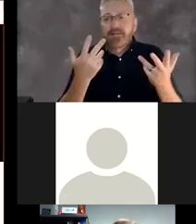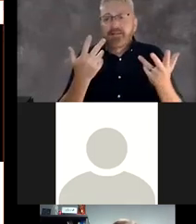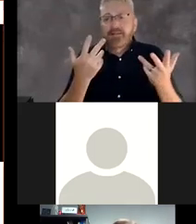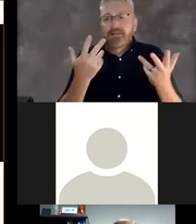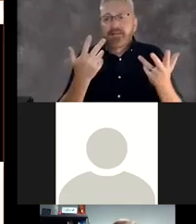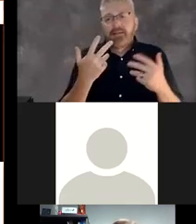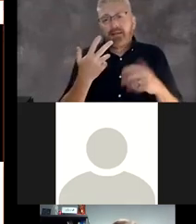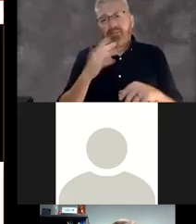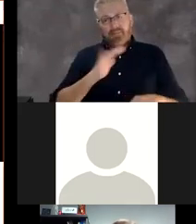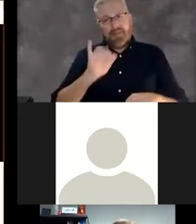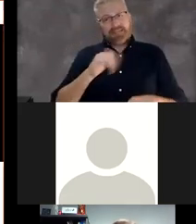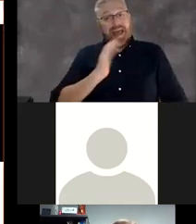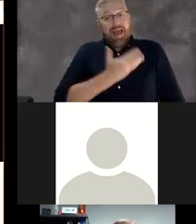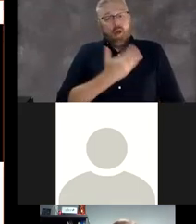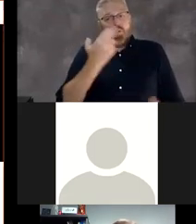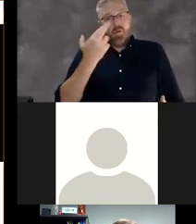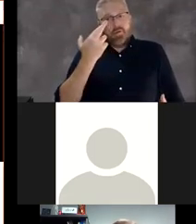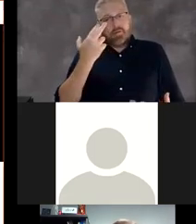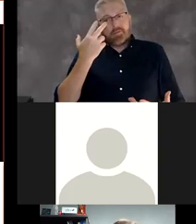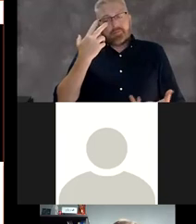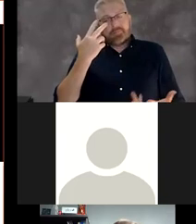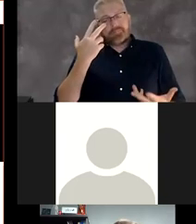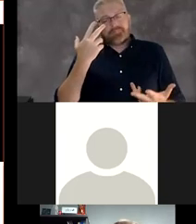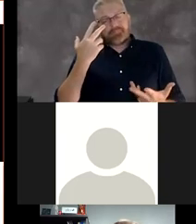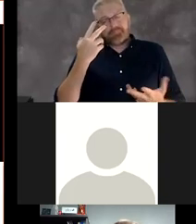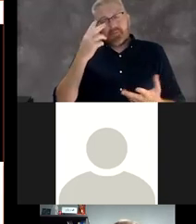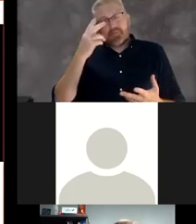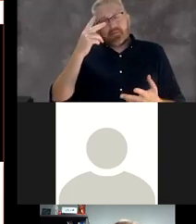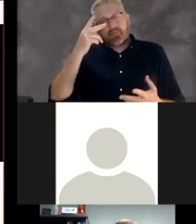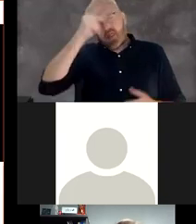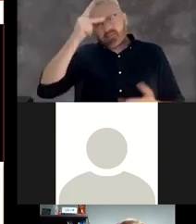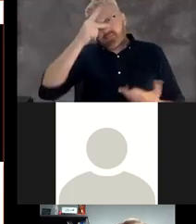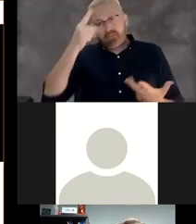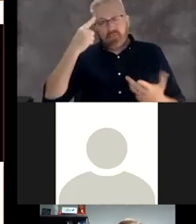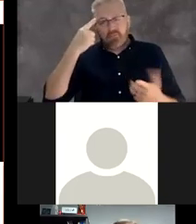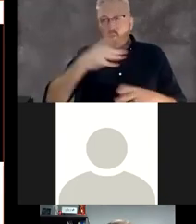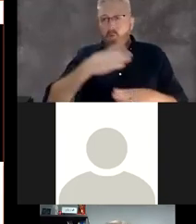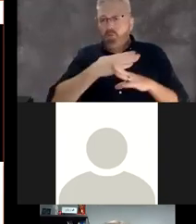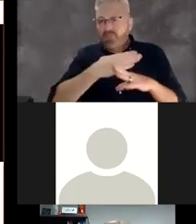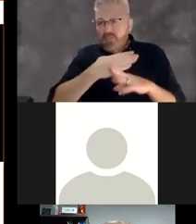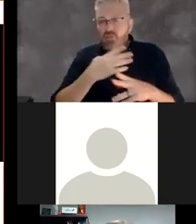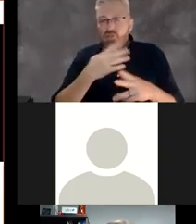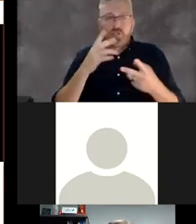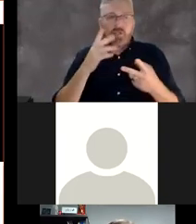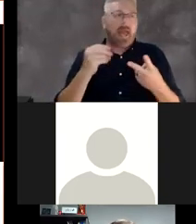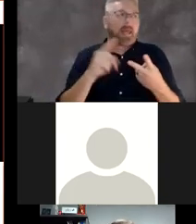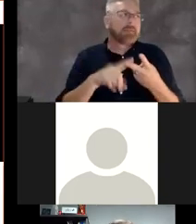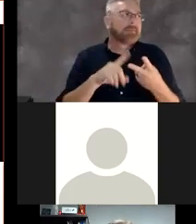CERTAINLY THAT'S OUR POSITION FROM A PREVENTION AND SEXUAL